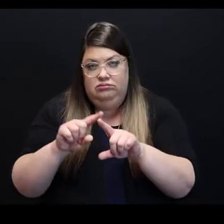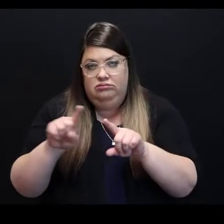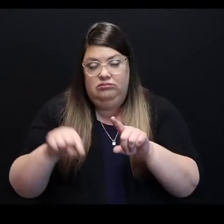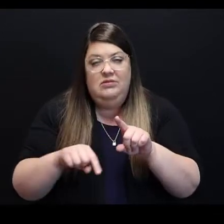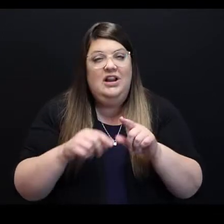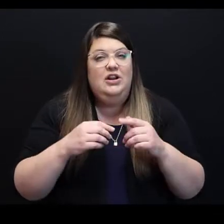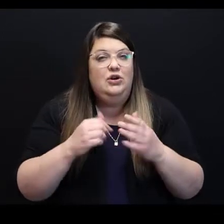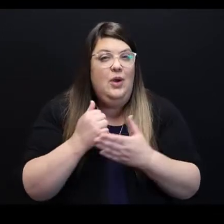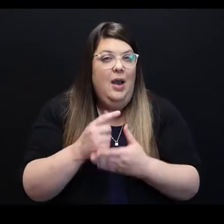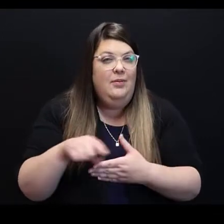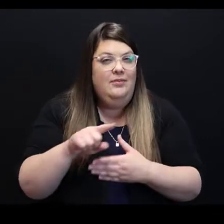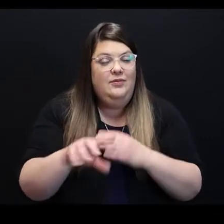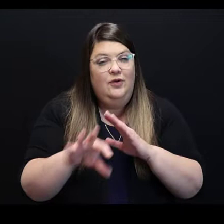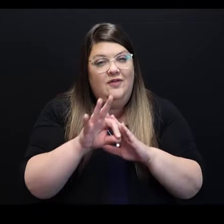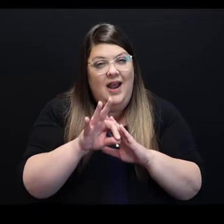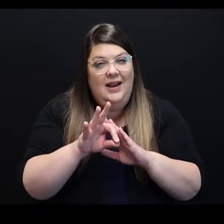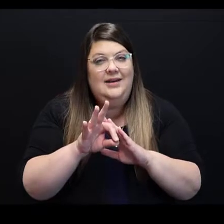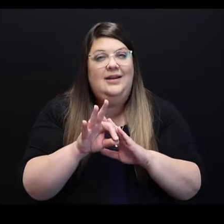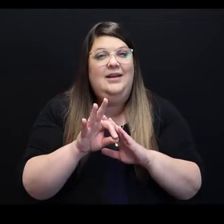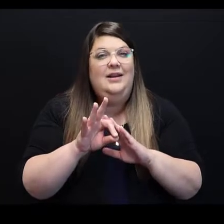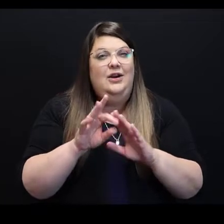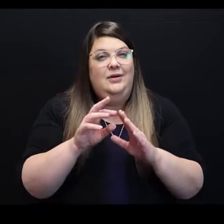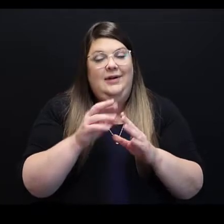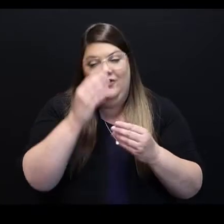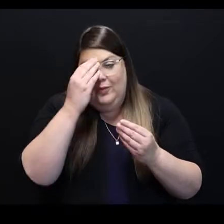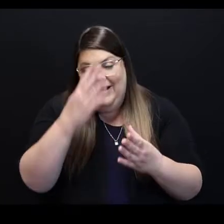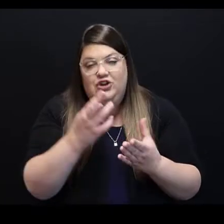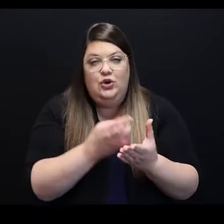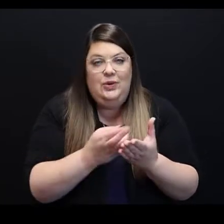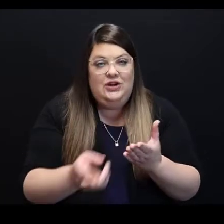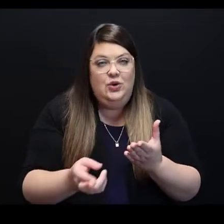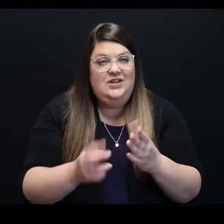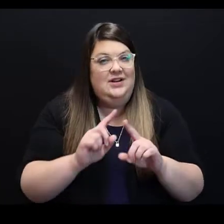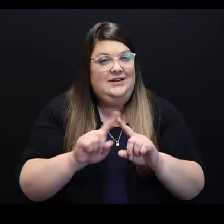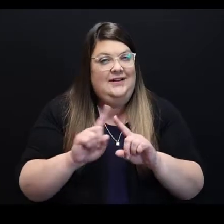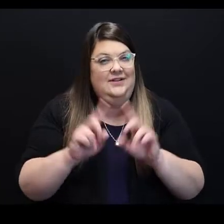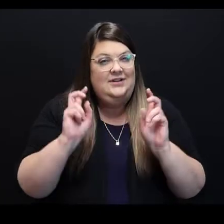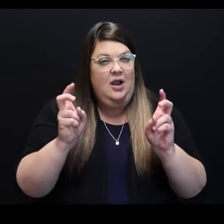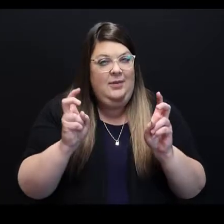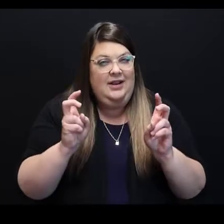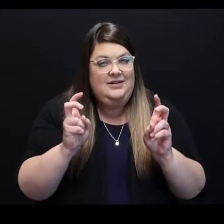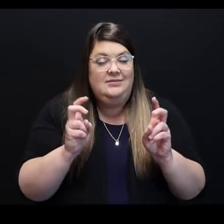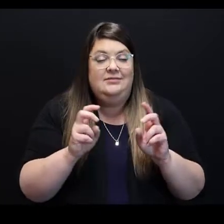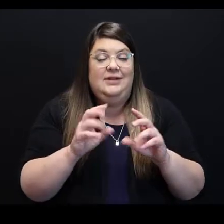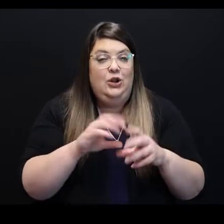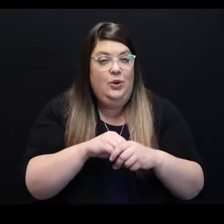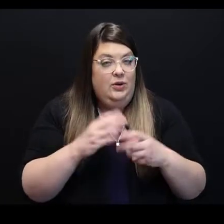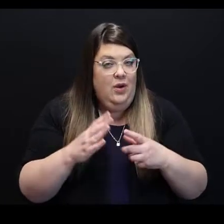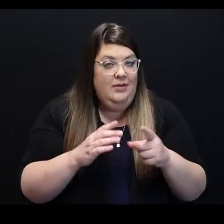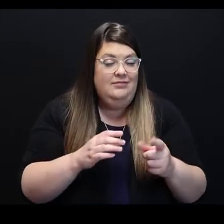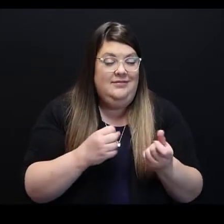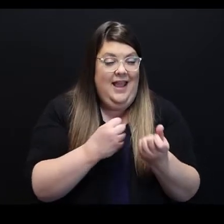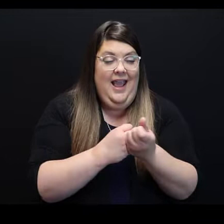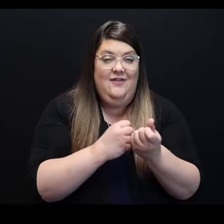information and resources on various topic areas including advocate for yourself or self-advocacy,